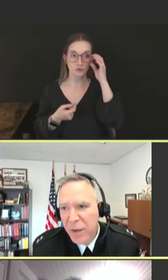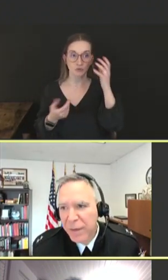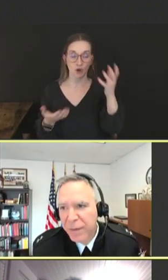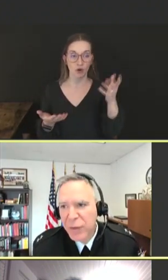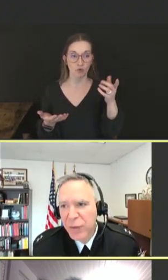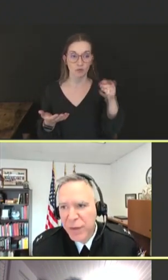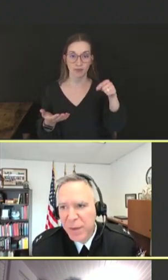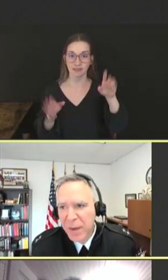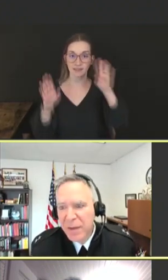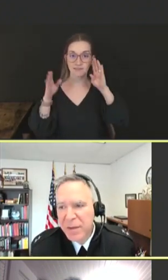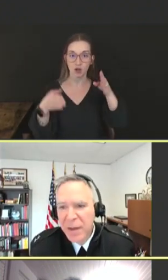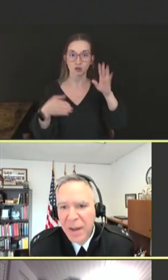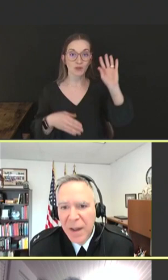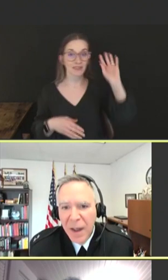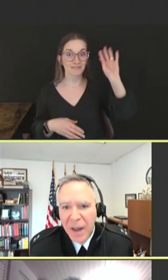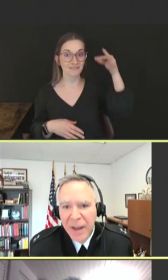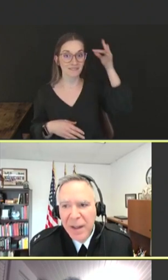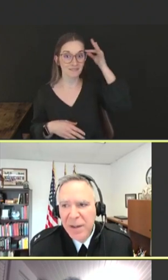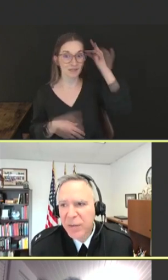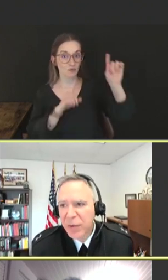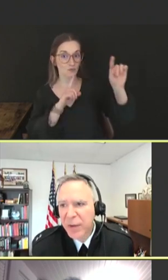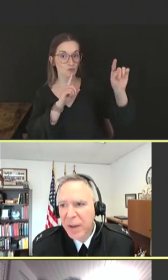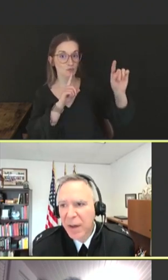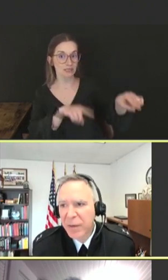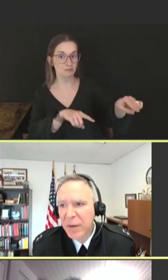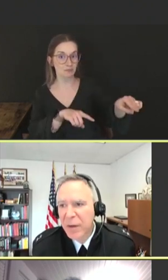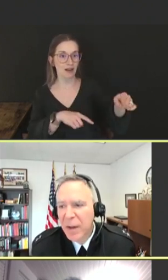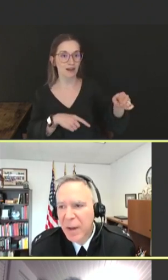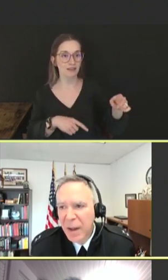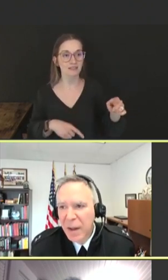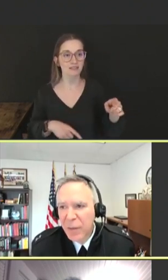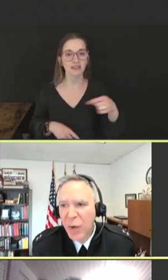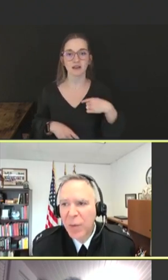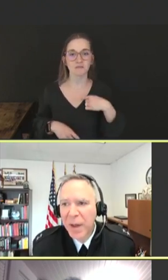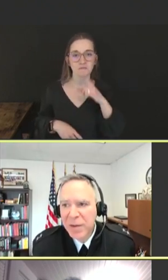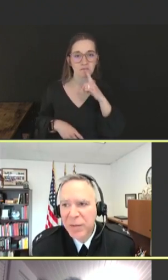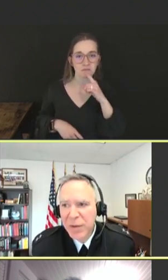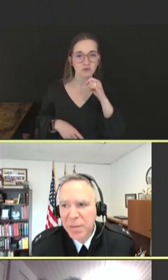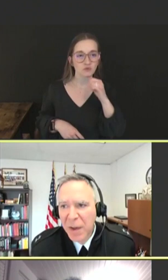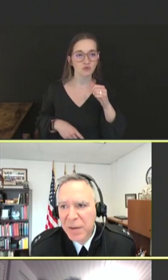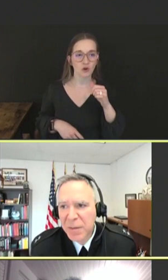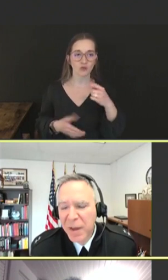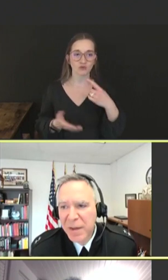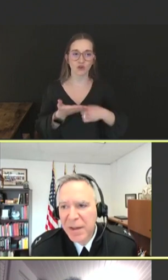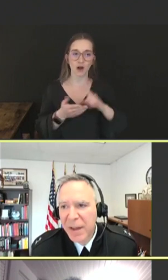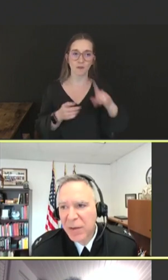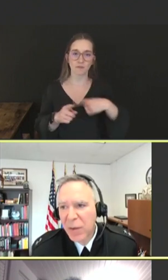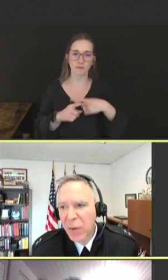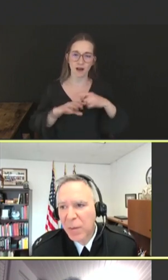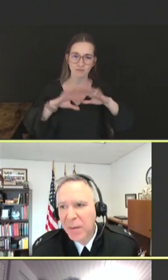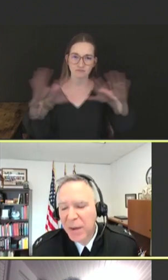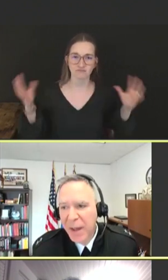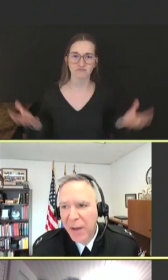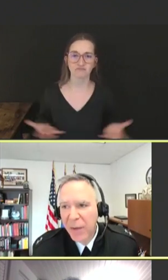on the federal response, and doesn't really cover robust response by state and local public health,